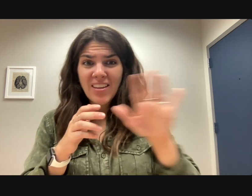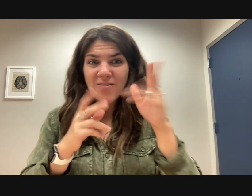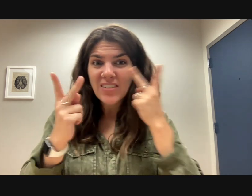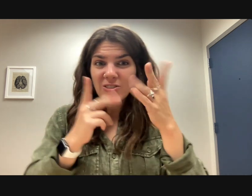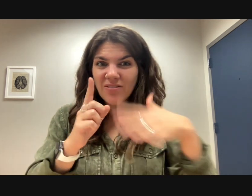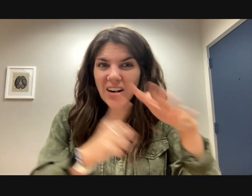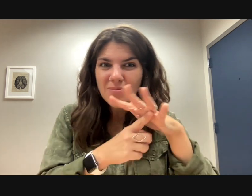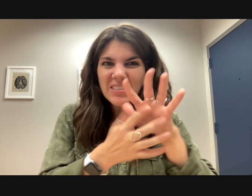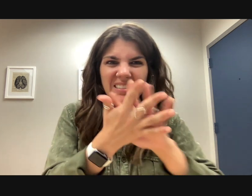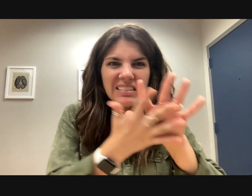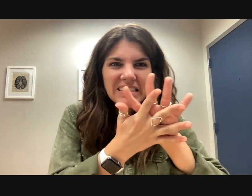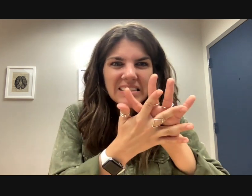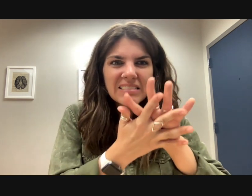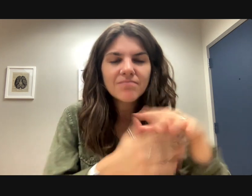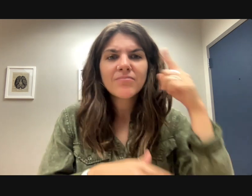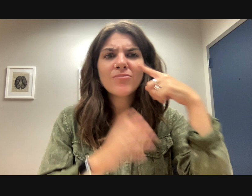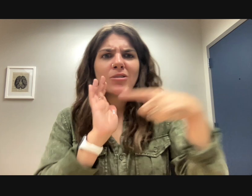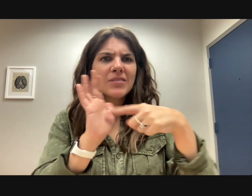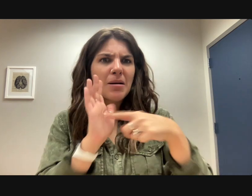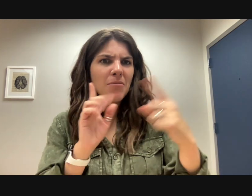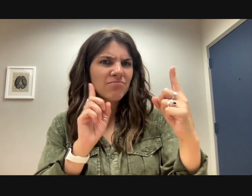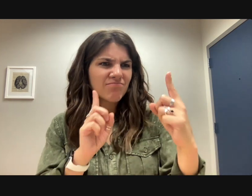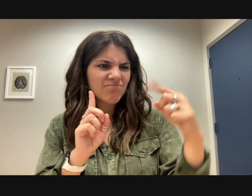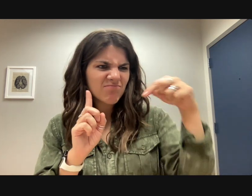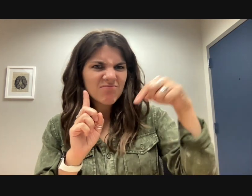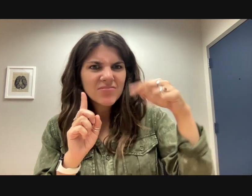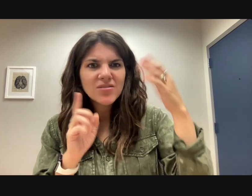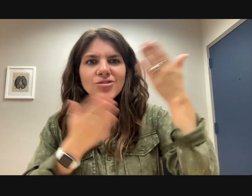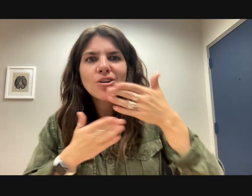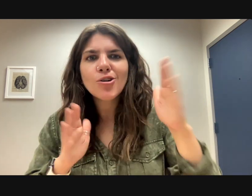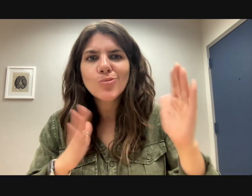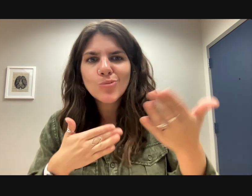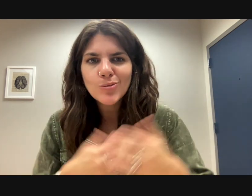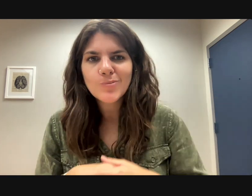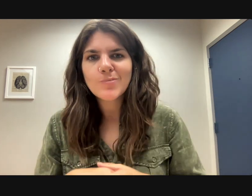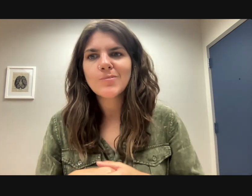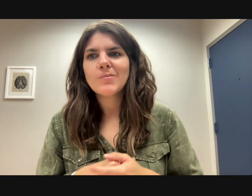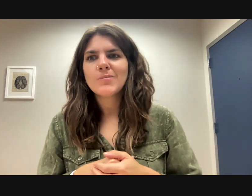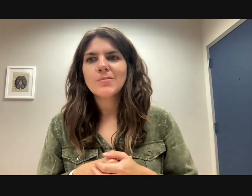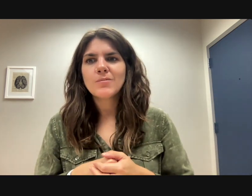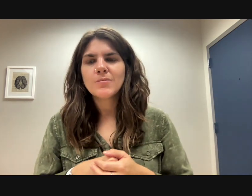they are in a visually degraded environment. For instance, if they are signing in a dark room.